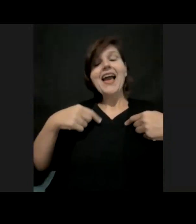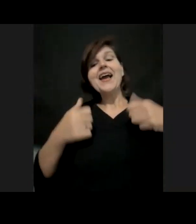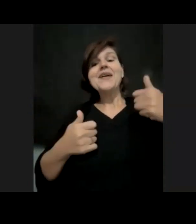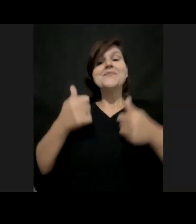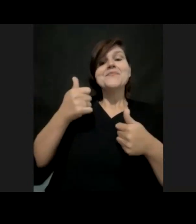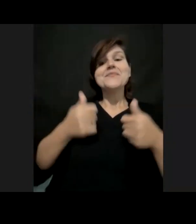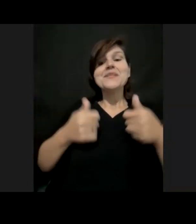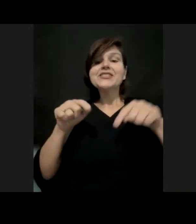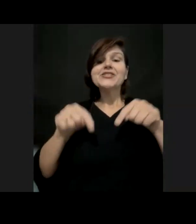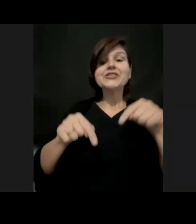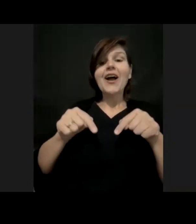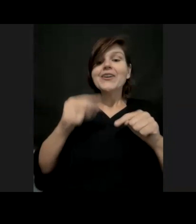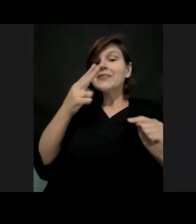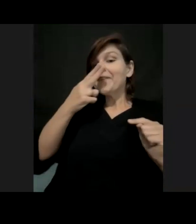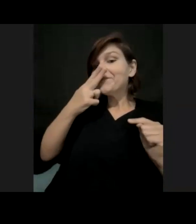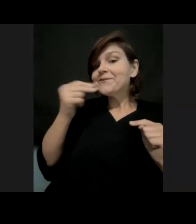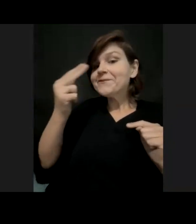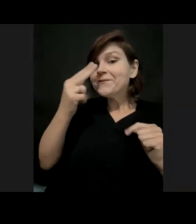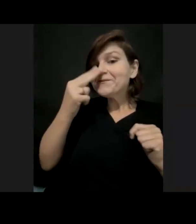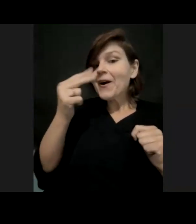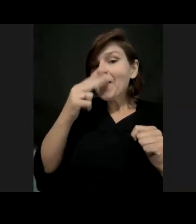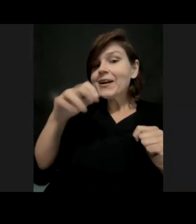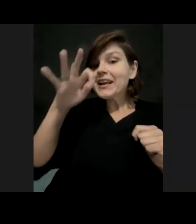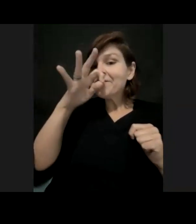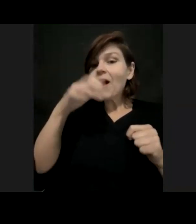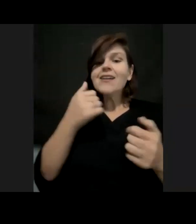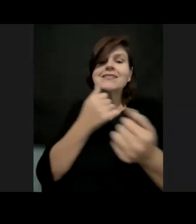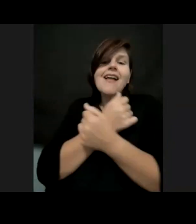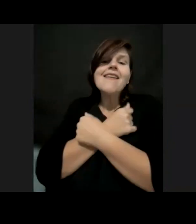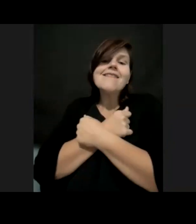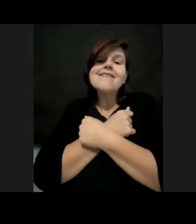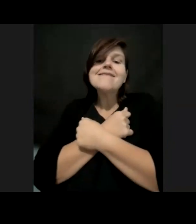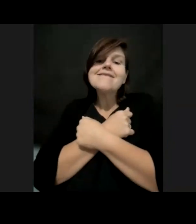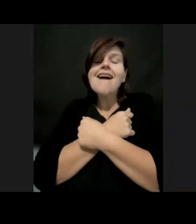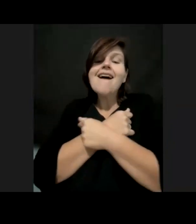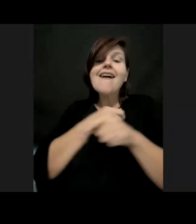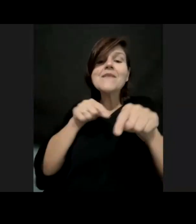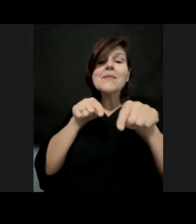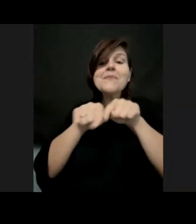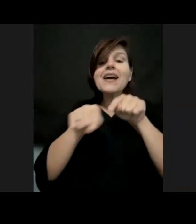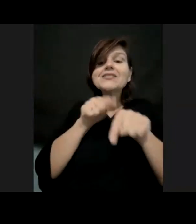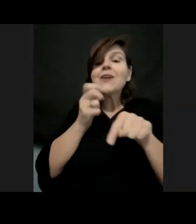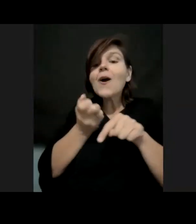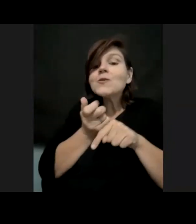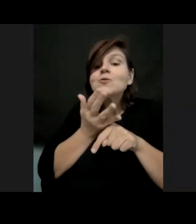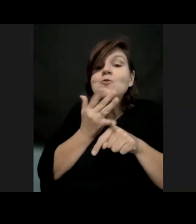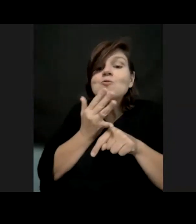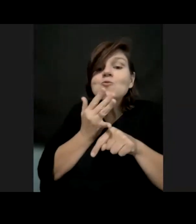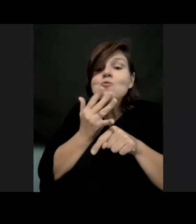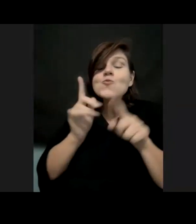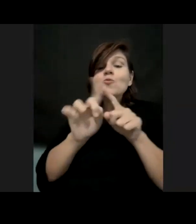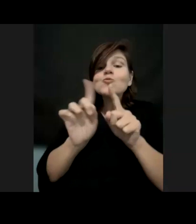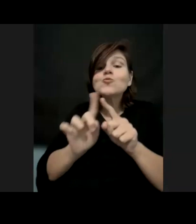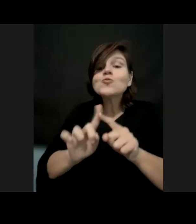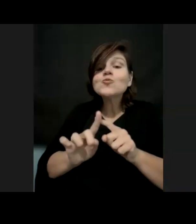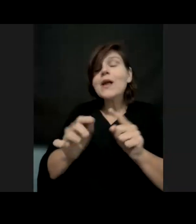I love my colorful socks! My feet are nice and warm now. Look at my fun socks!